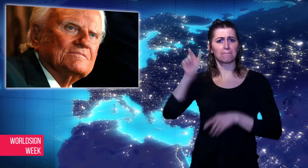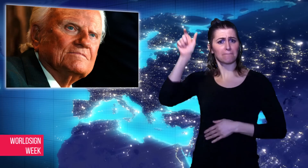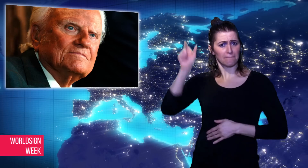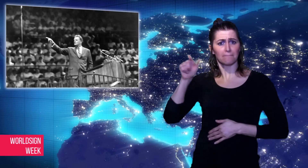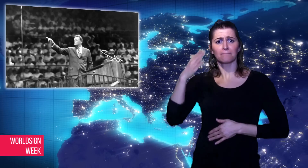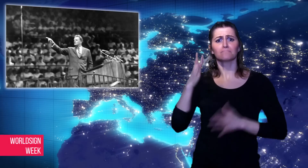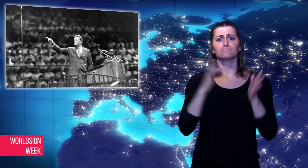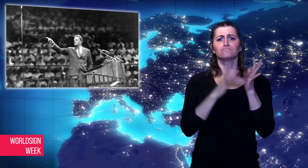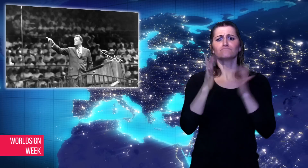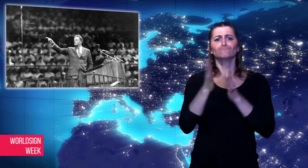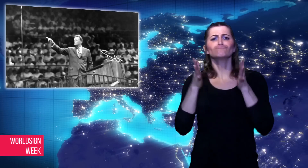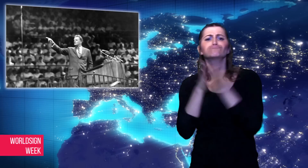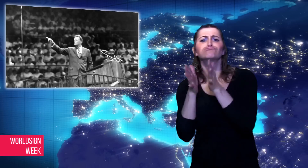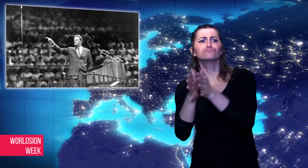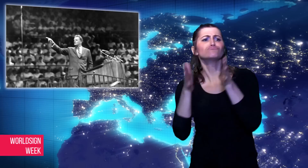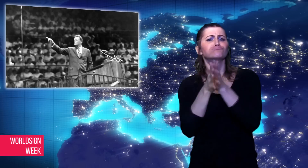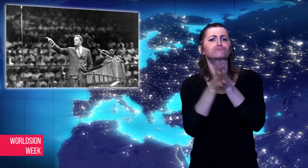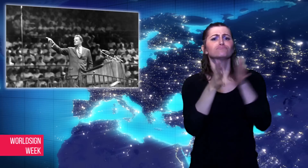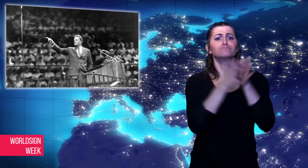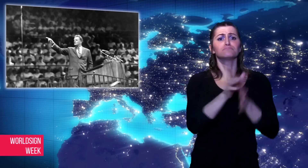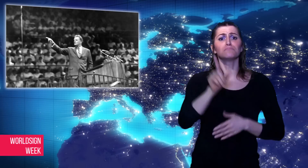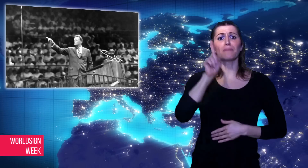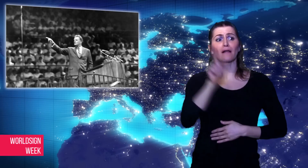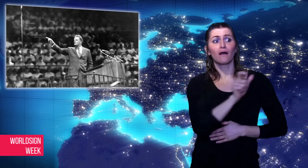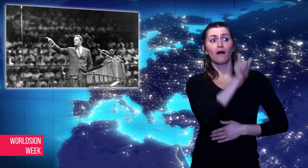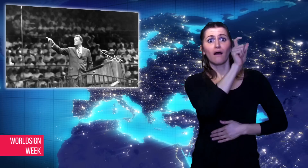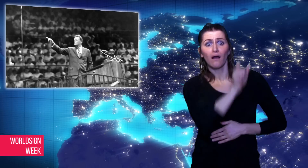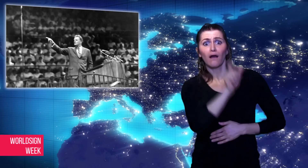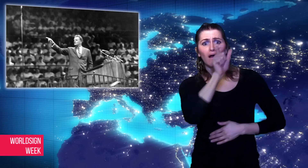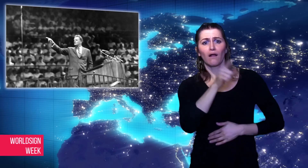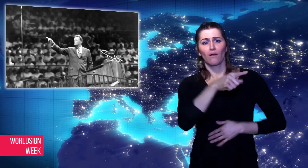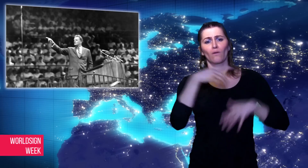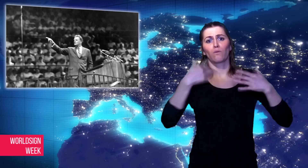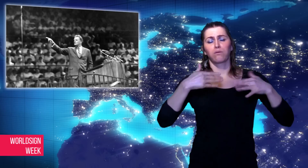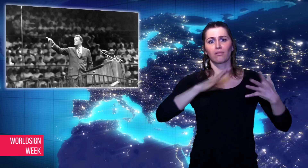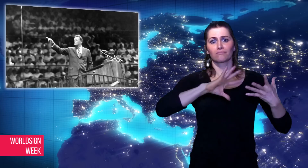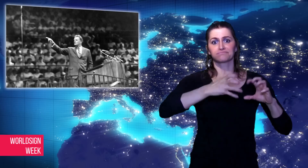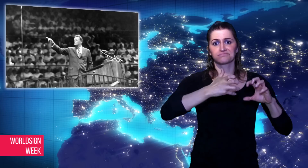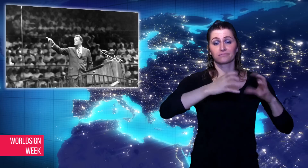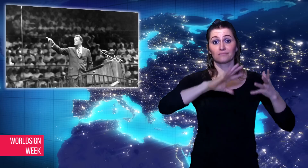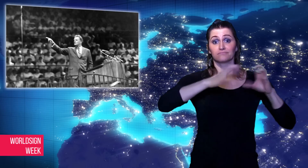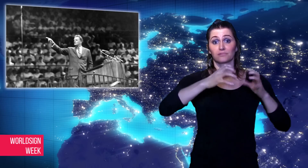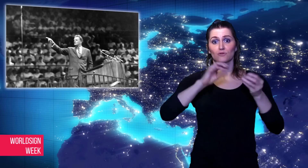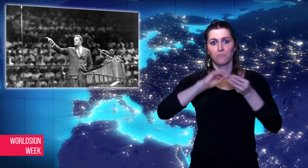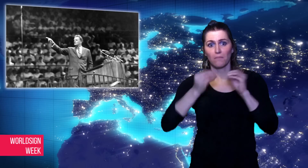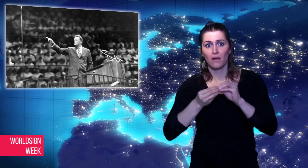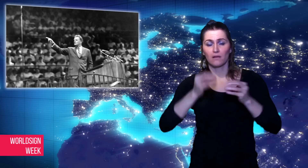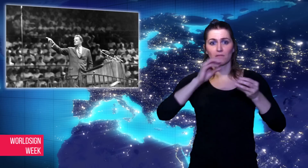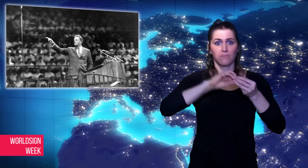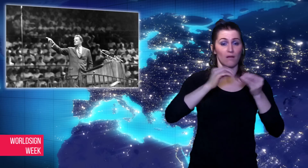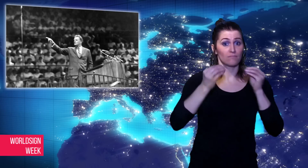became known as the “Pastor of Presidents”